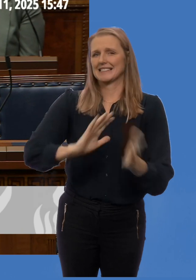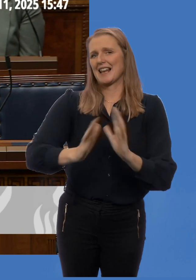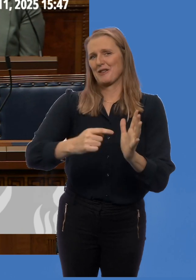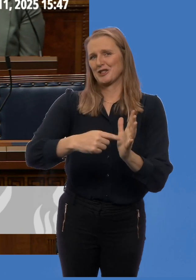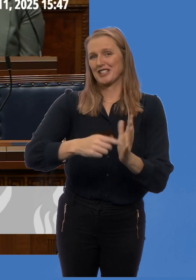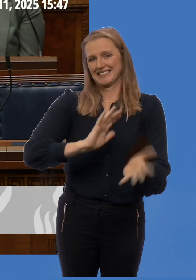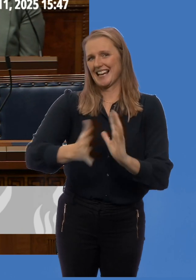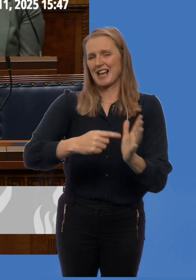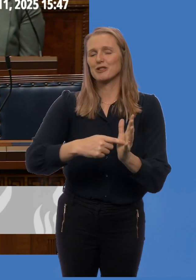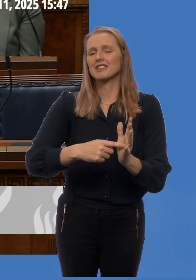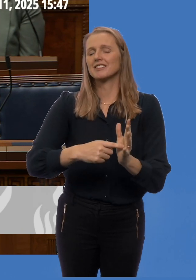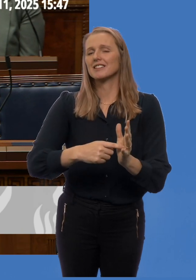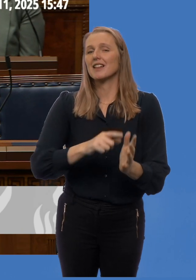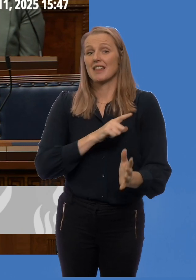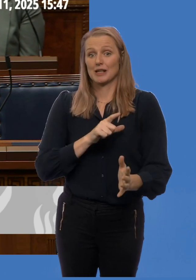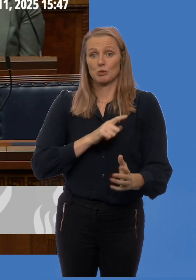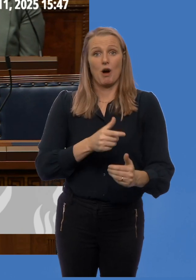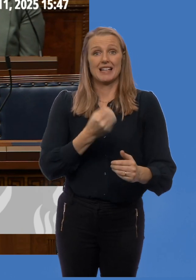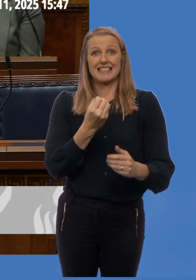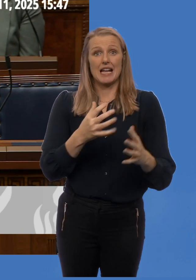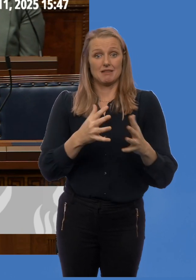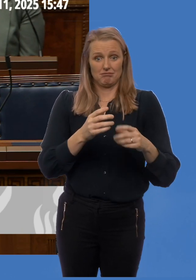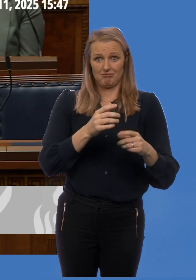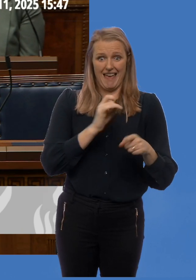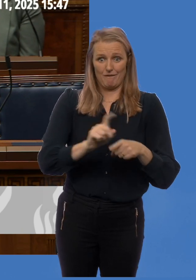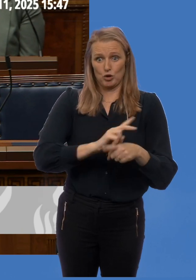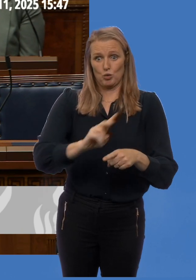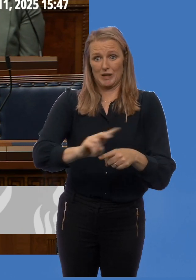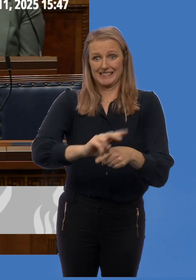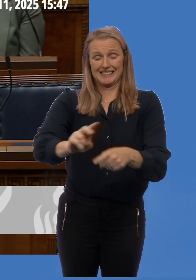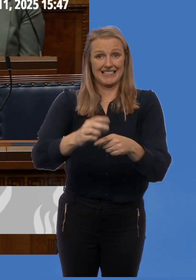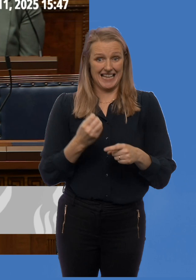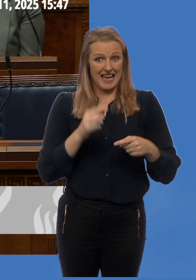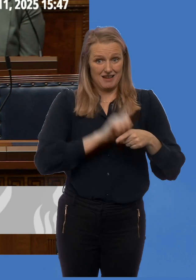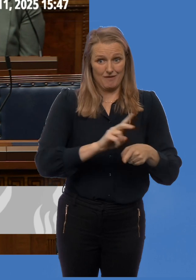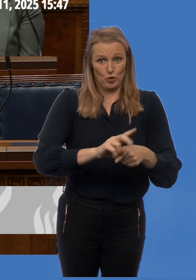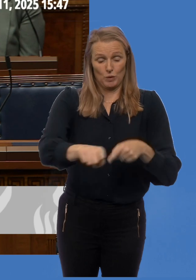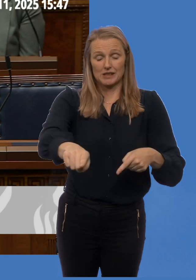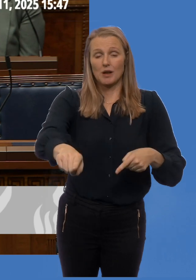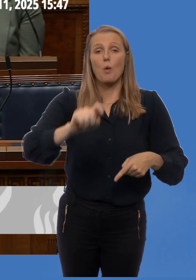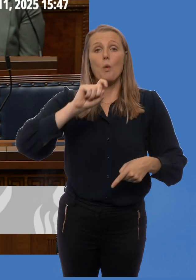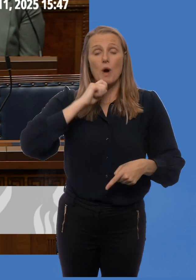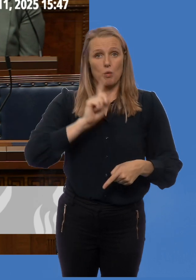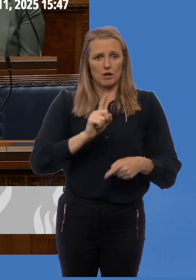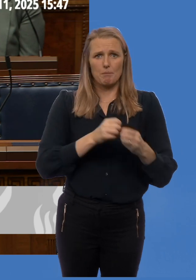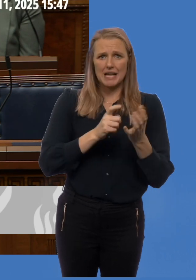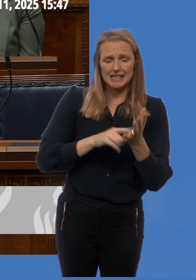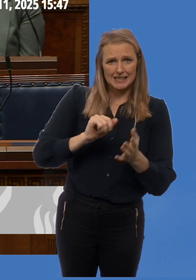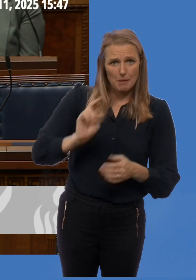sign languages and recorded, then clipped and uploaded to the website within 24 to 48 hours.